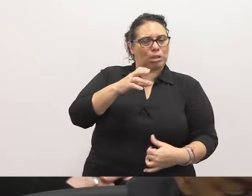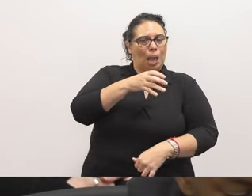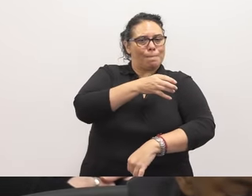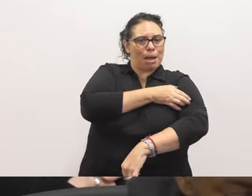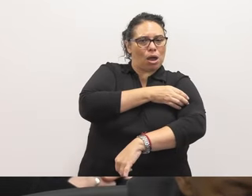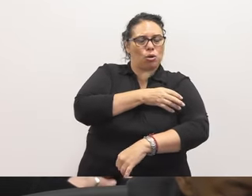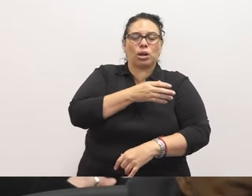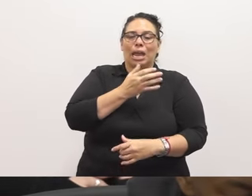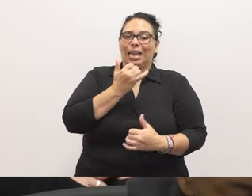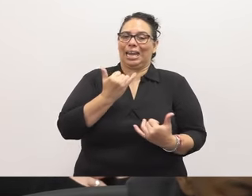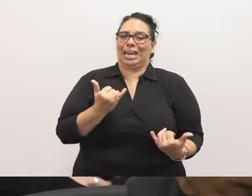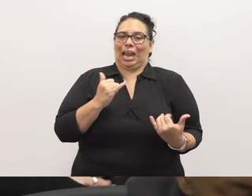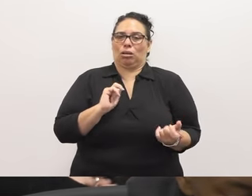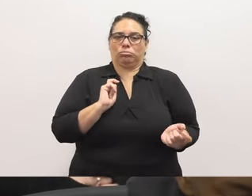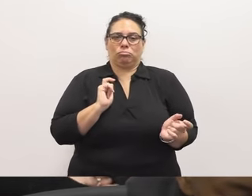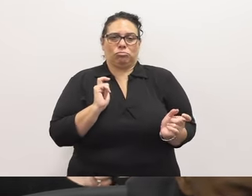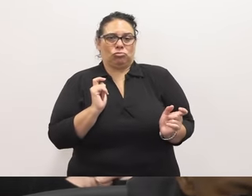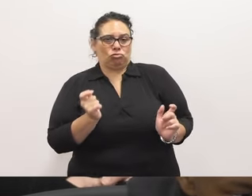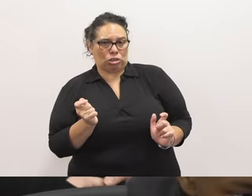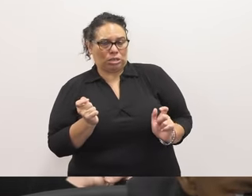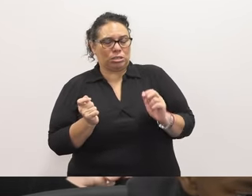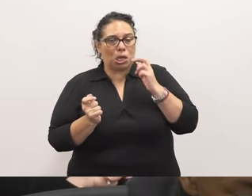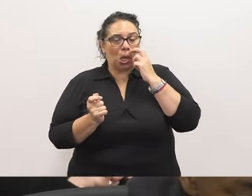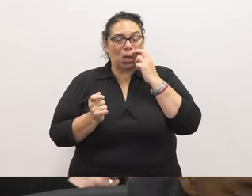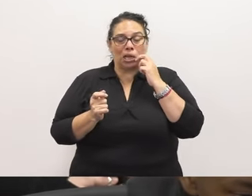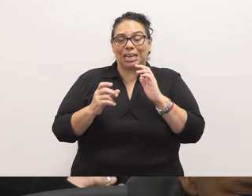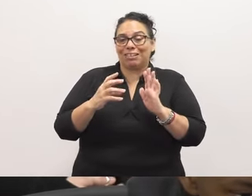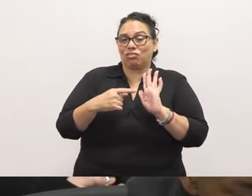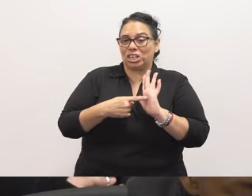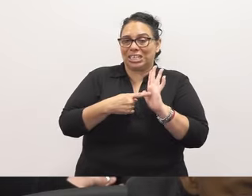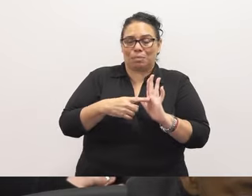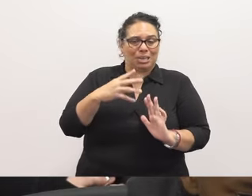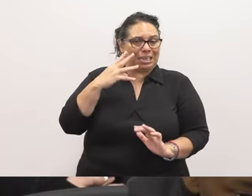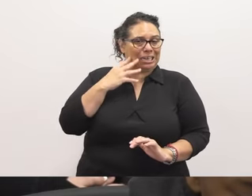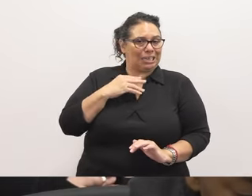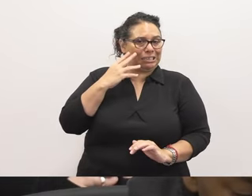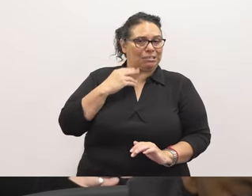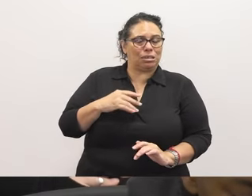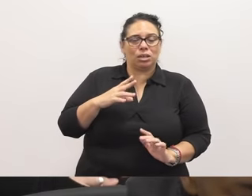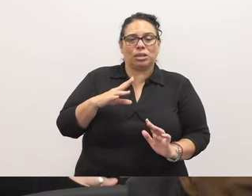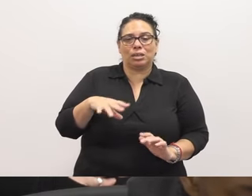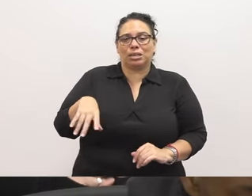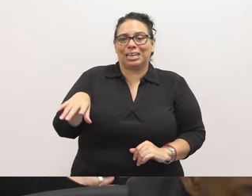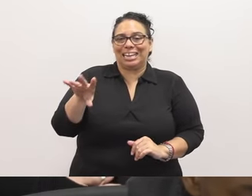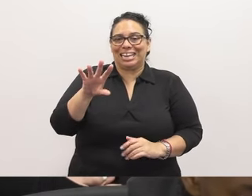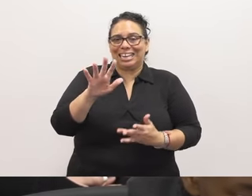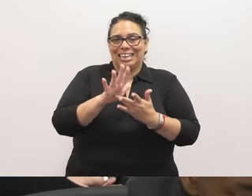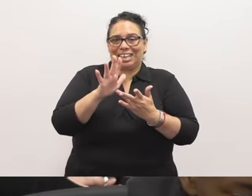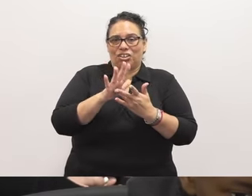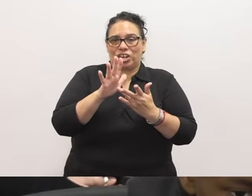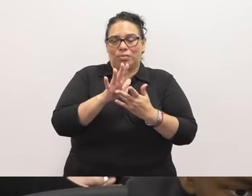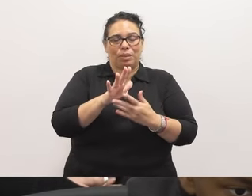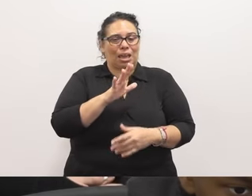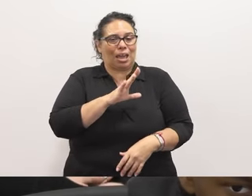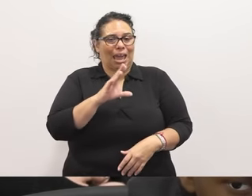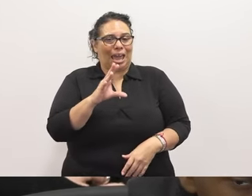simply in location. So for example, the ninth grade Hosem team, including the co-teachers, are all in one hallway.